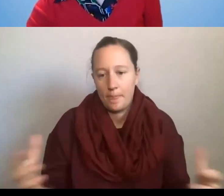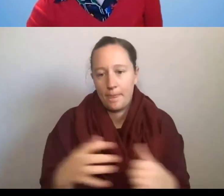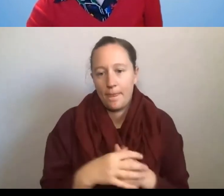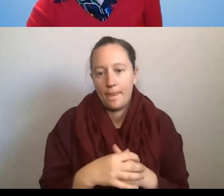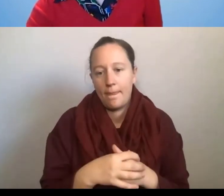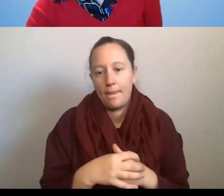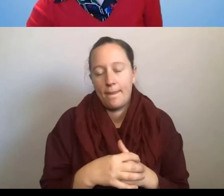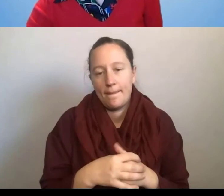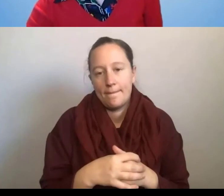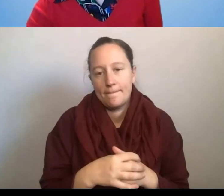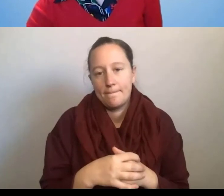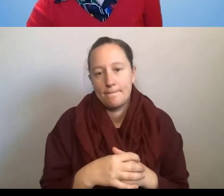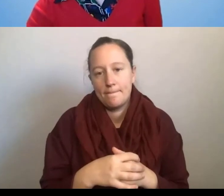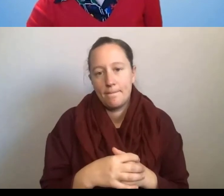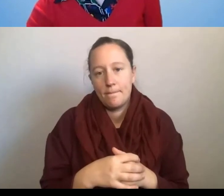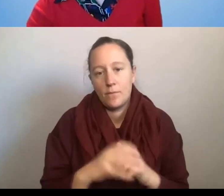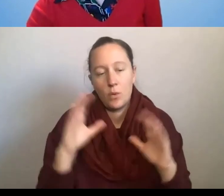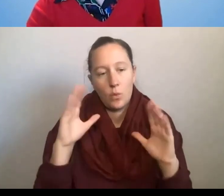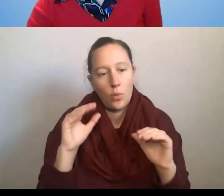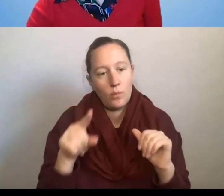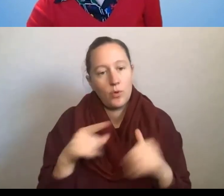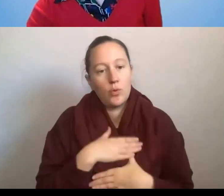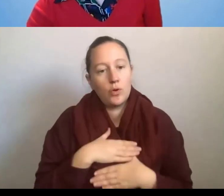and we hope that you enjoy the rest of the conference.